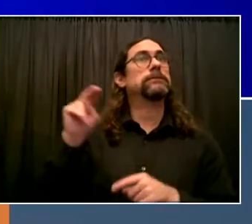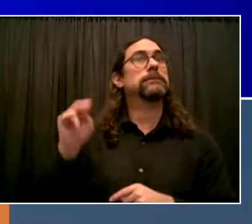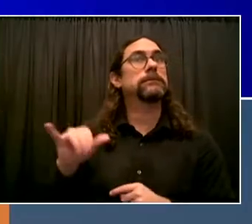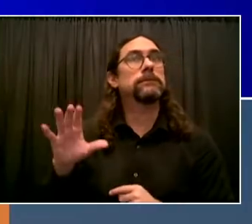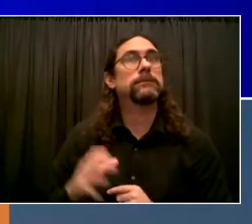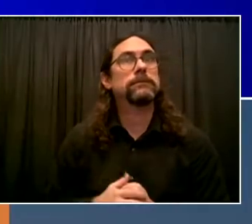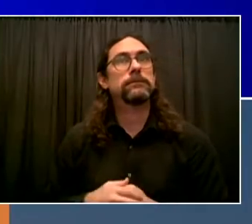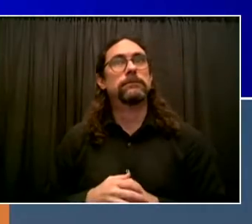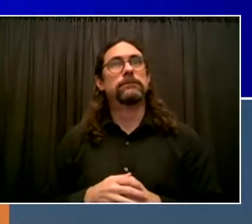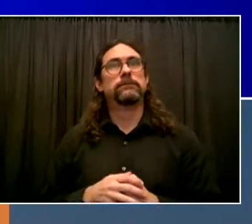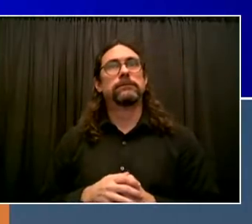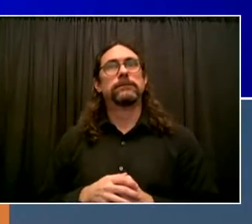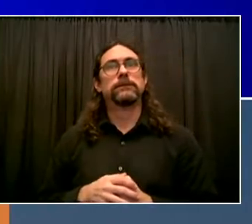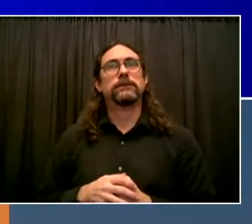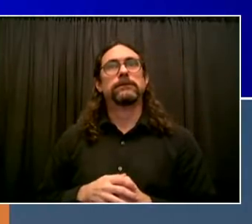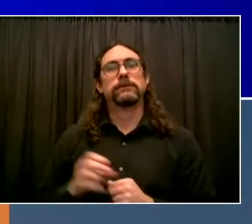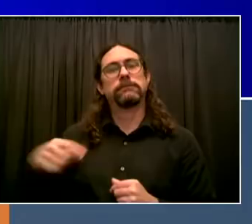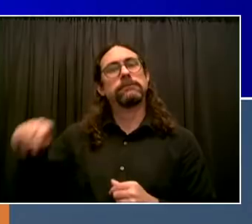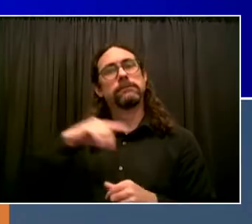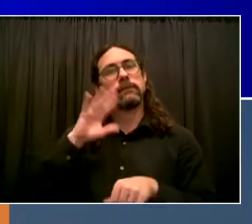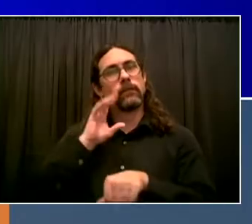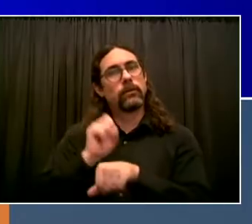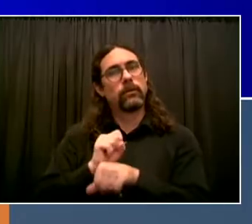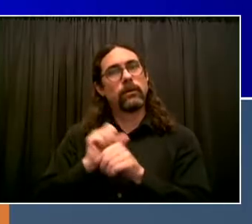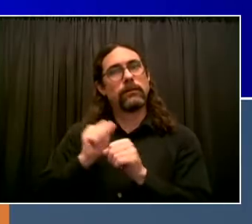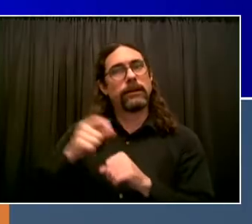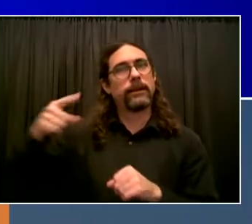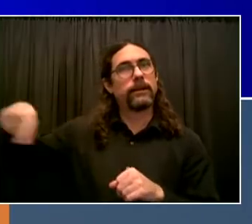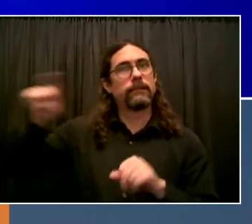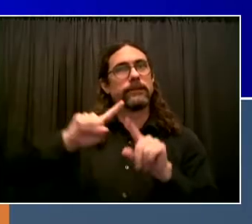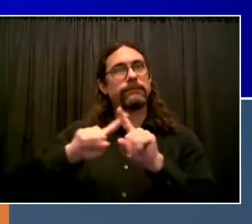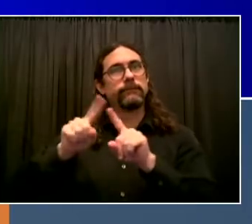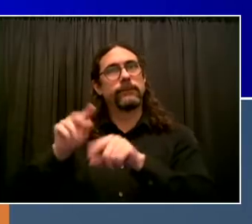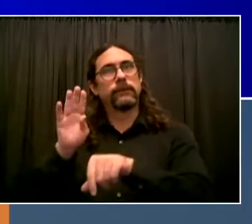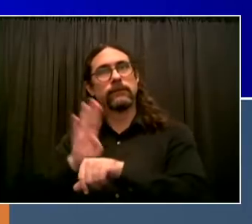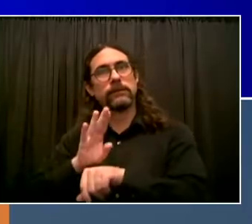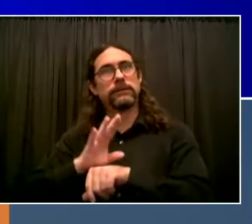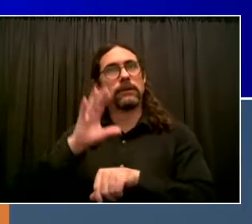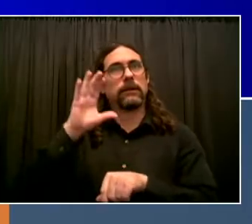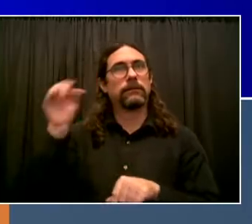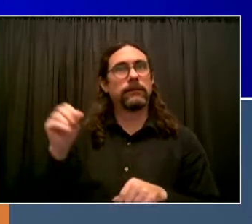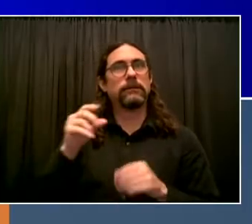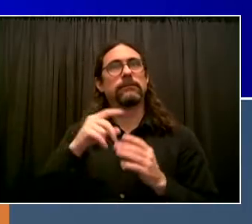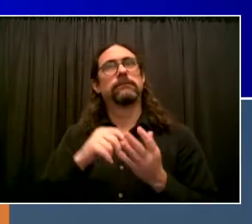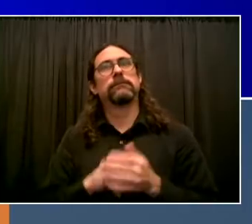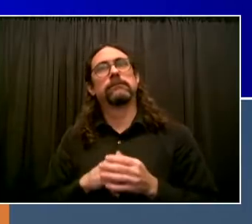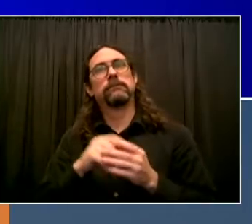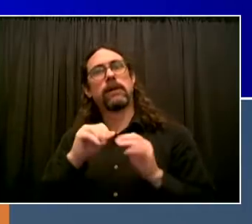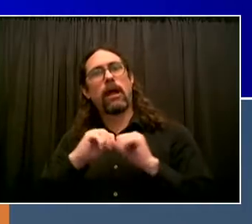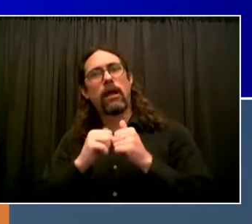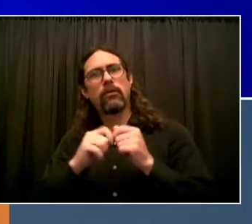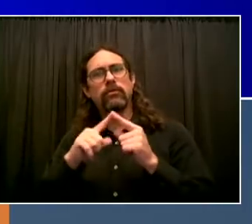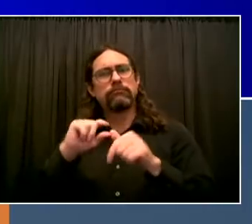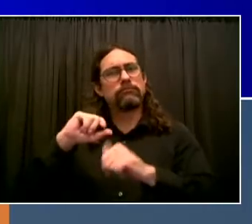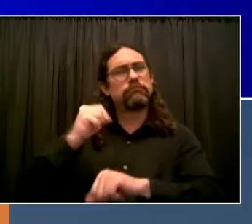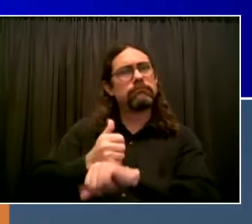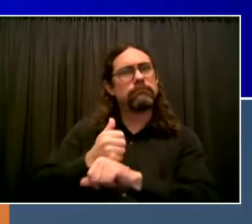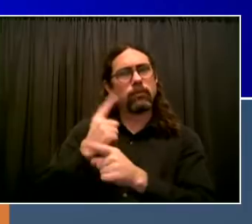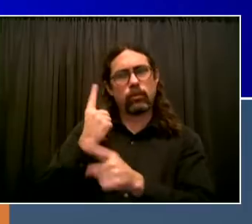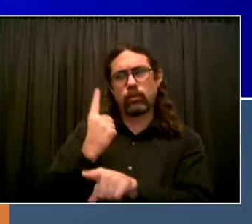COVERED BY THE KEY 2 NYC GUIDELINERIS GHT